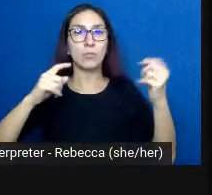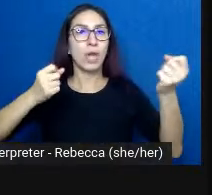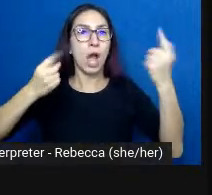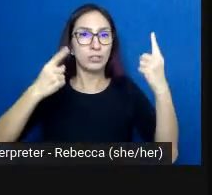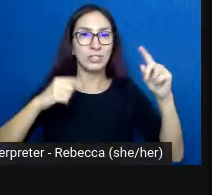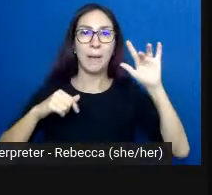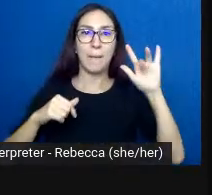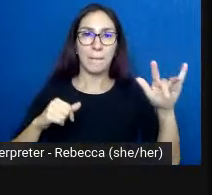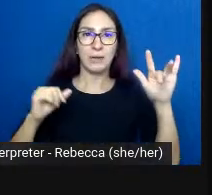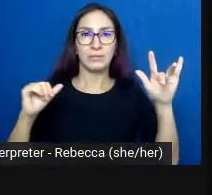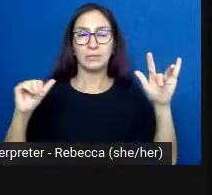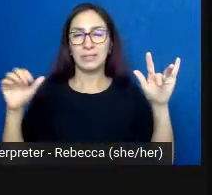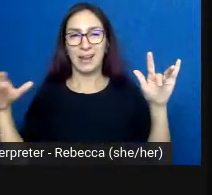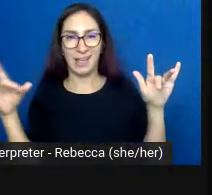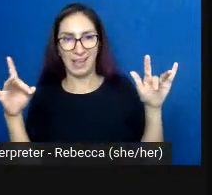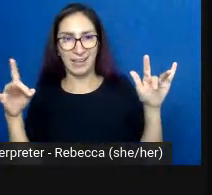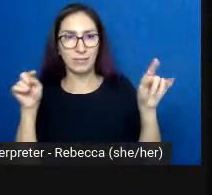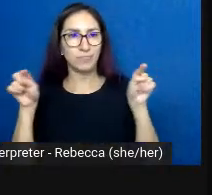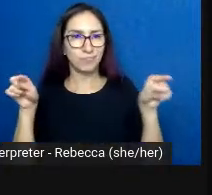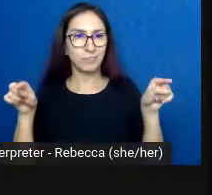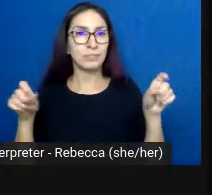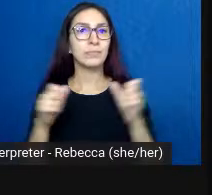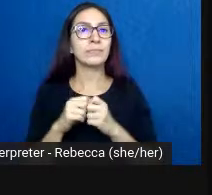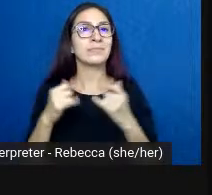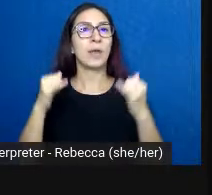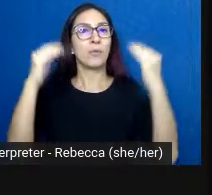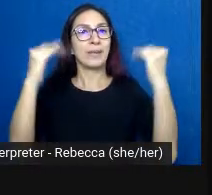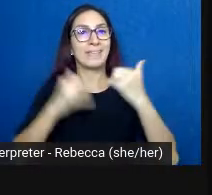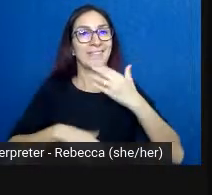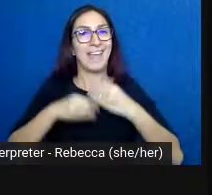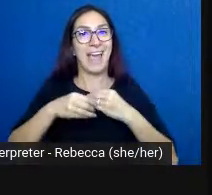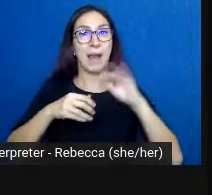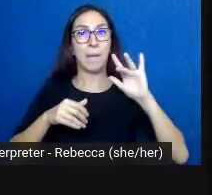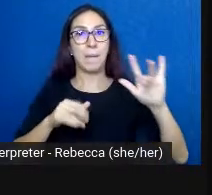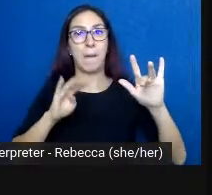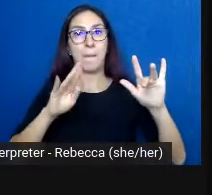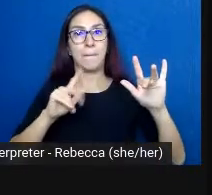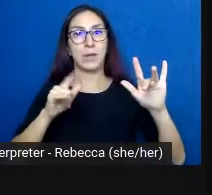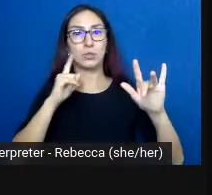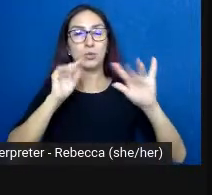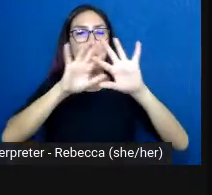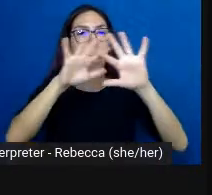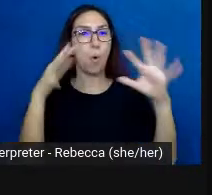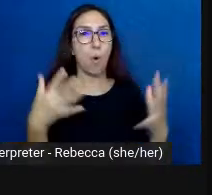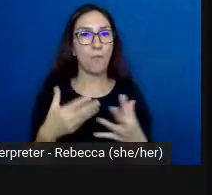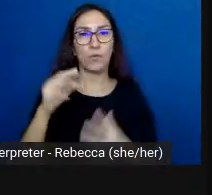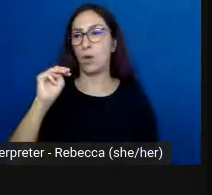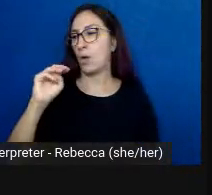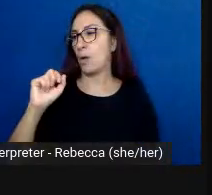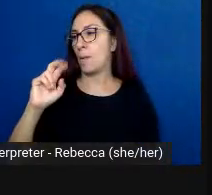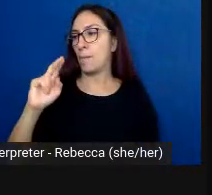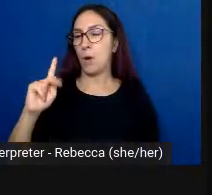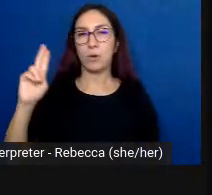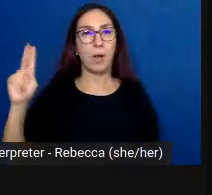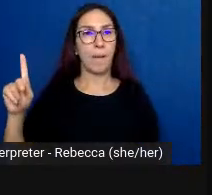Back to our markup. Now that we are equipped with a better understanding of buttons,